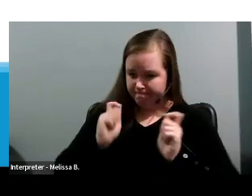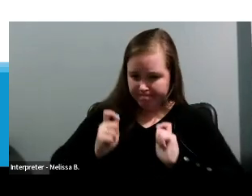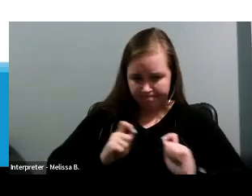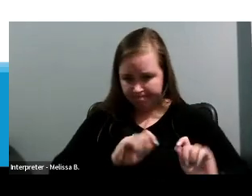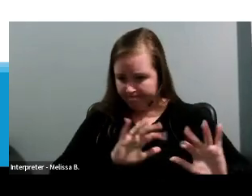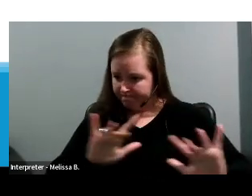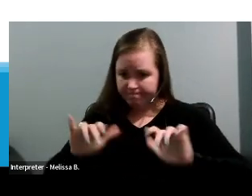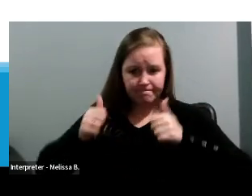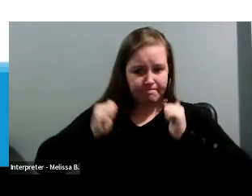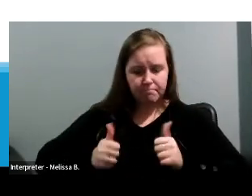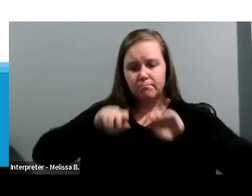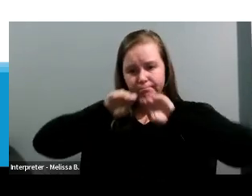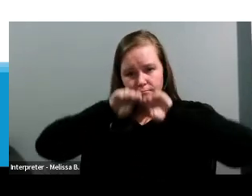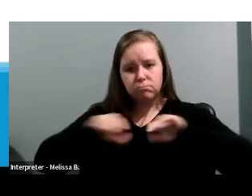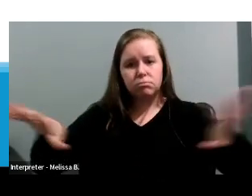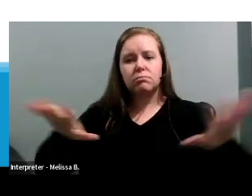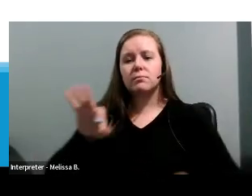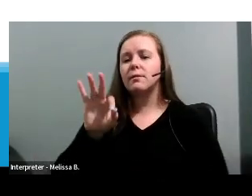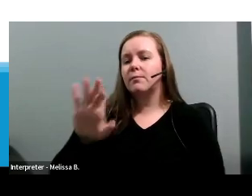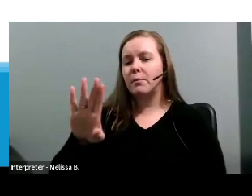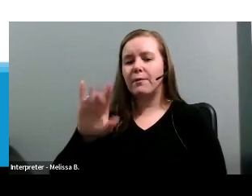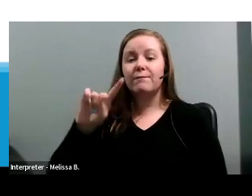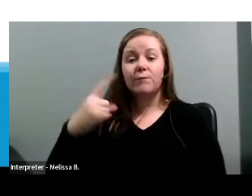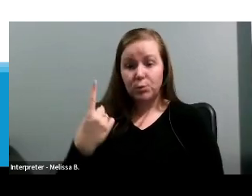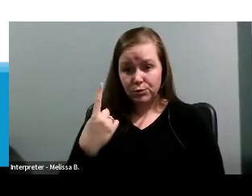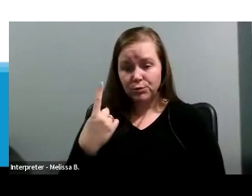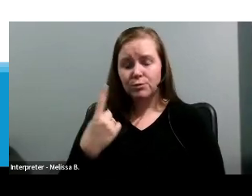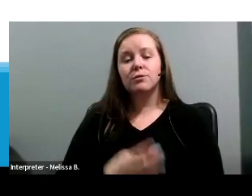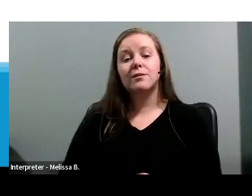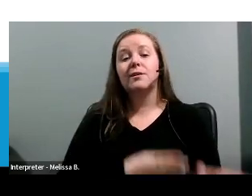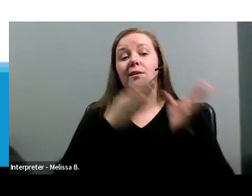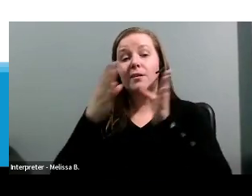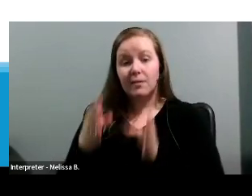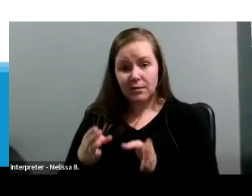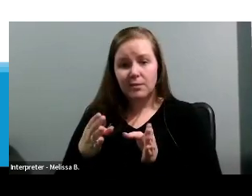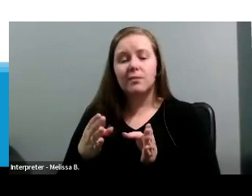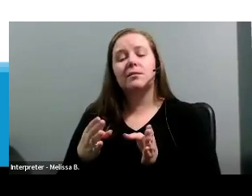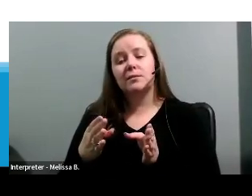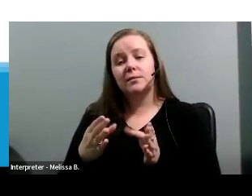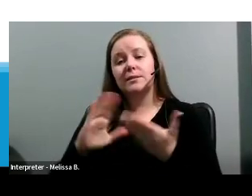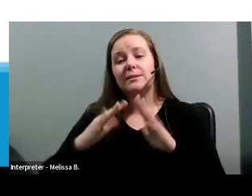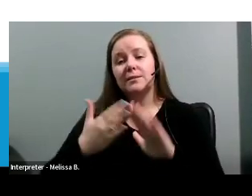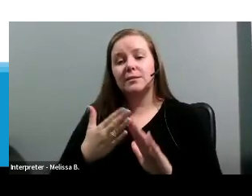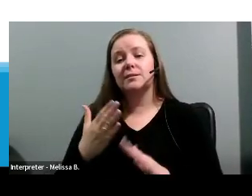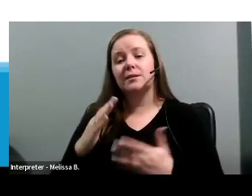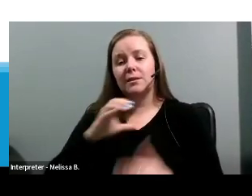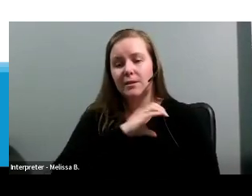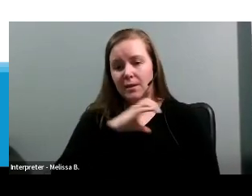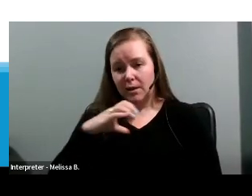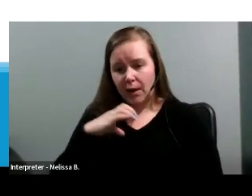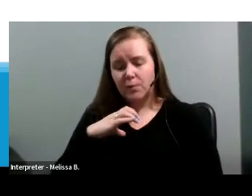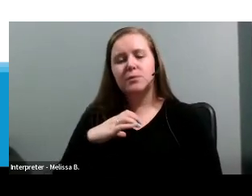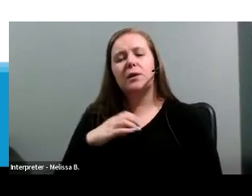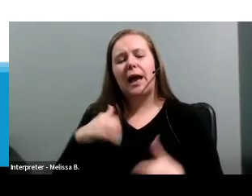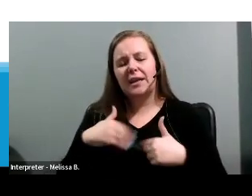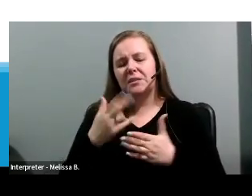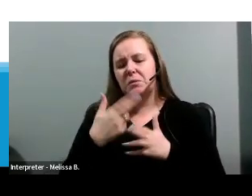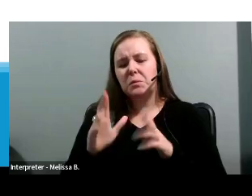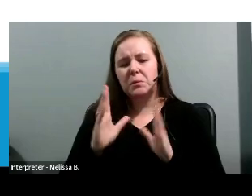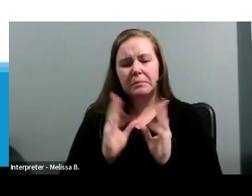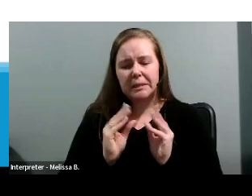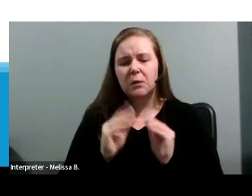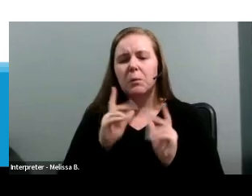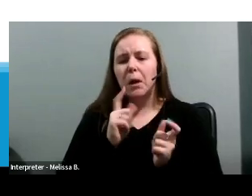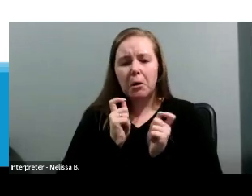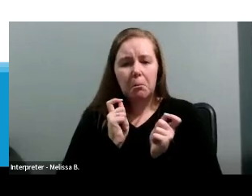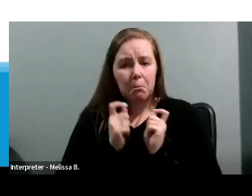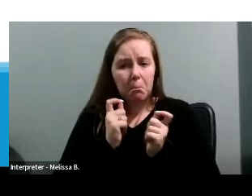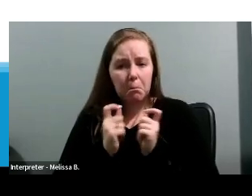Melissa Wong (she/her), SPT: And then there's a bit of time before the City Council then holds a special meeting to make any final changes to the budget. And that's going to be happening on February 10th.